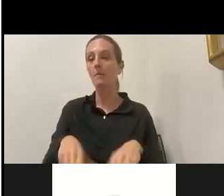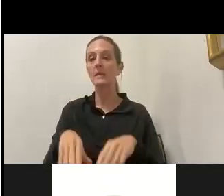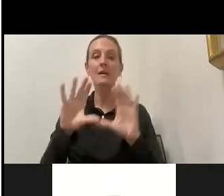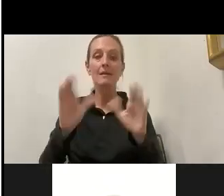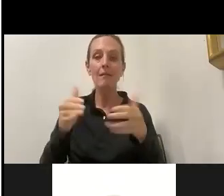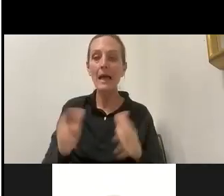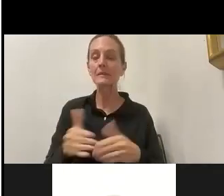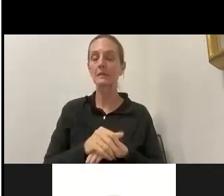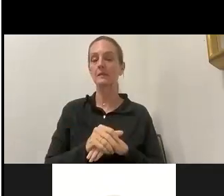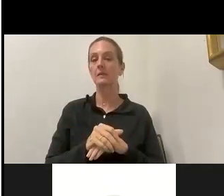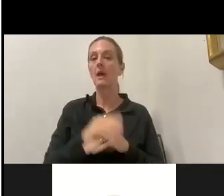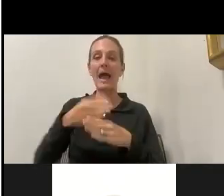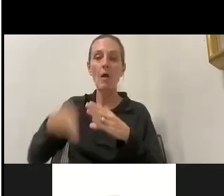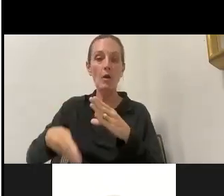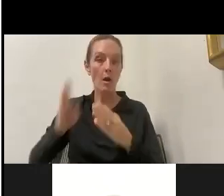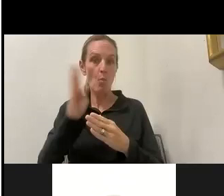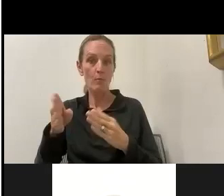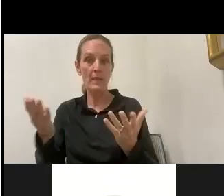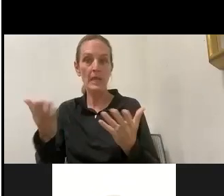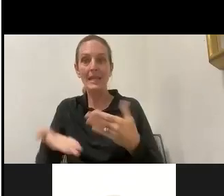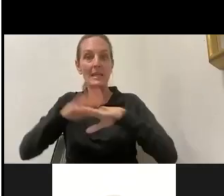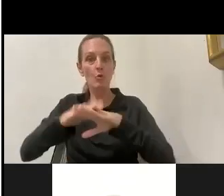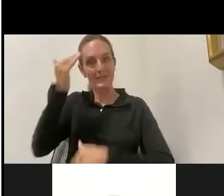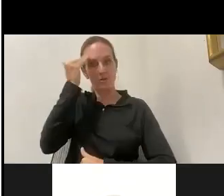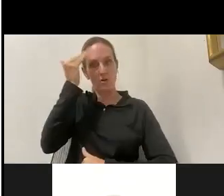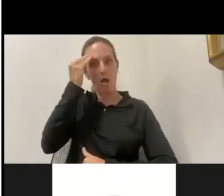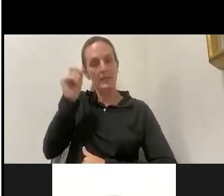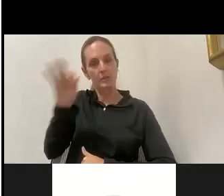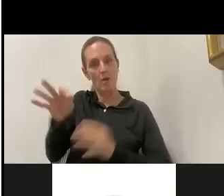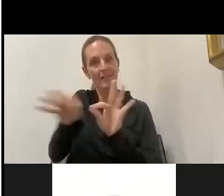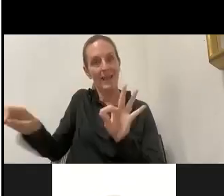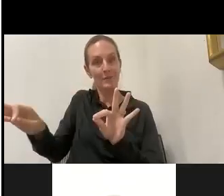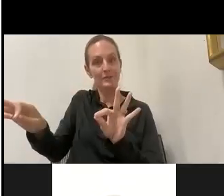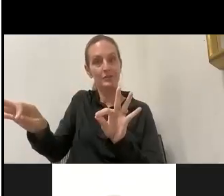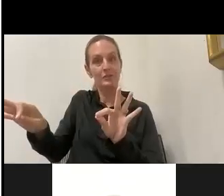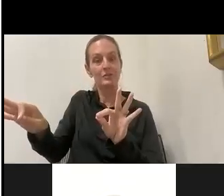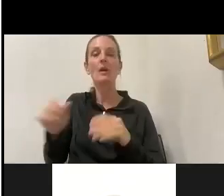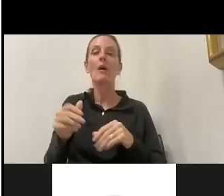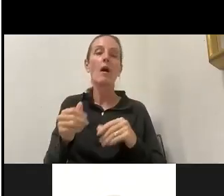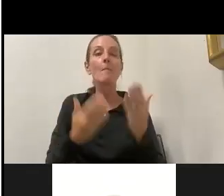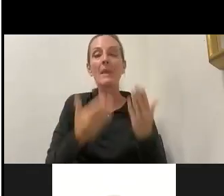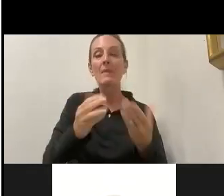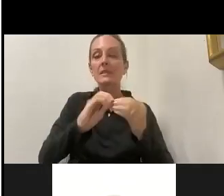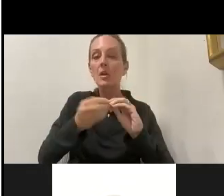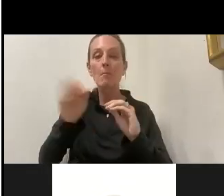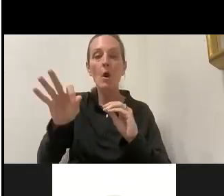increased knowledge in that language. It might be the number of students taking the language,